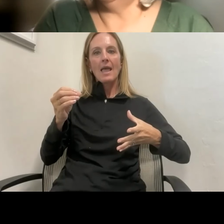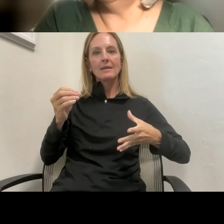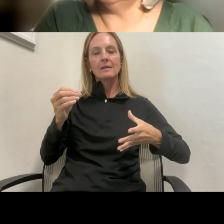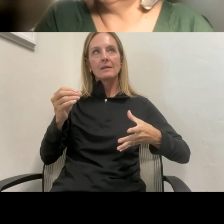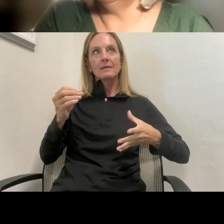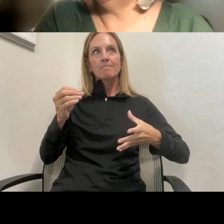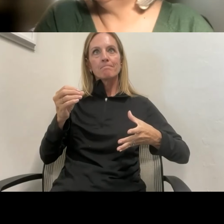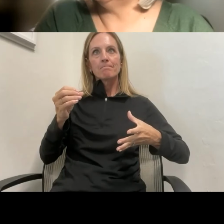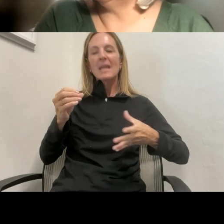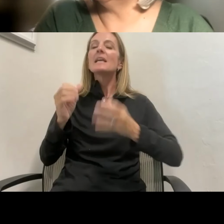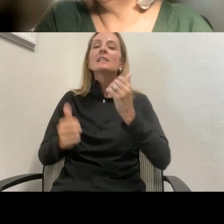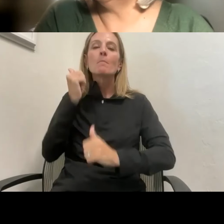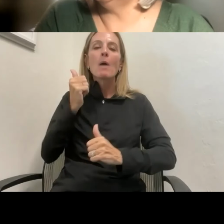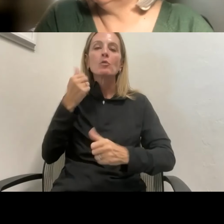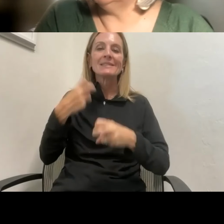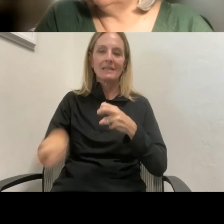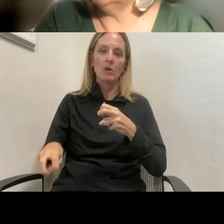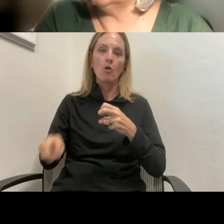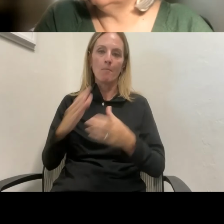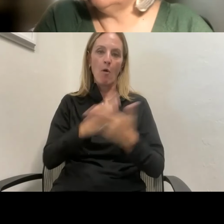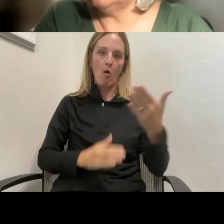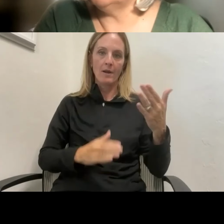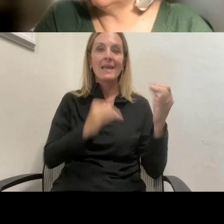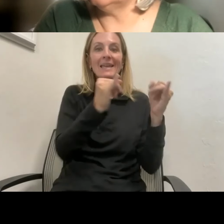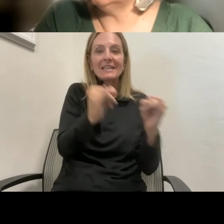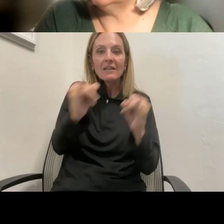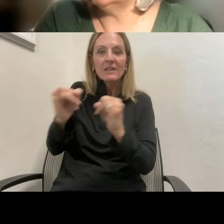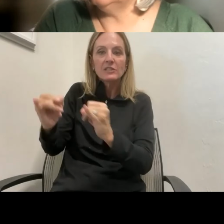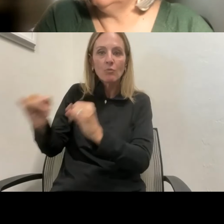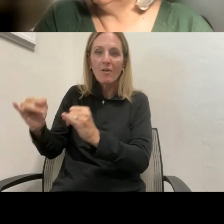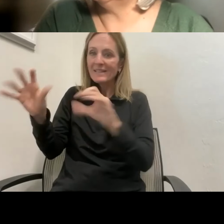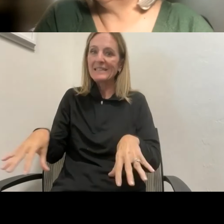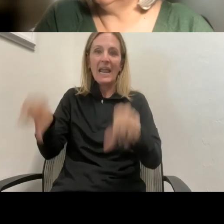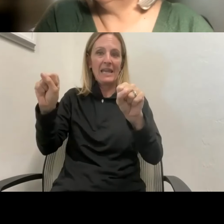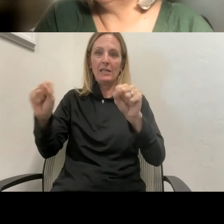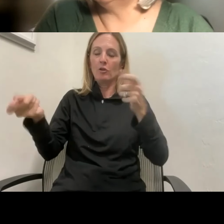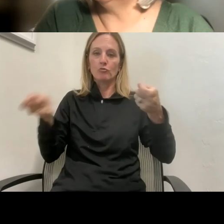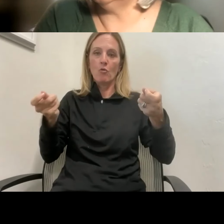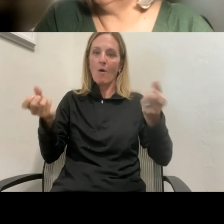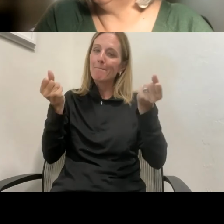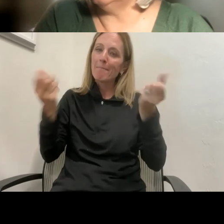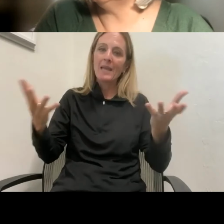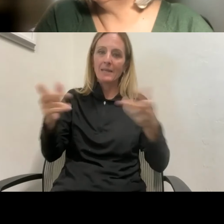of our community is taking over in many places. And so I have something here called the nested